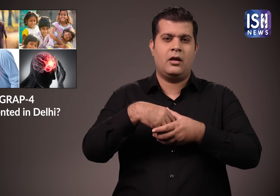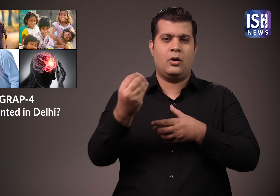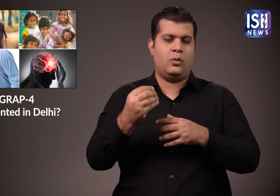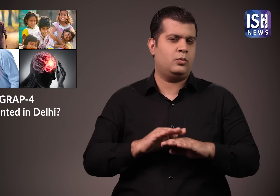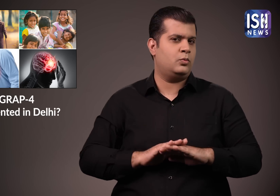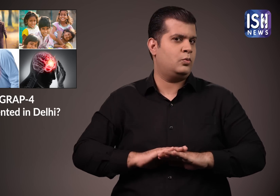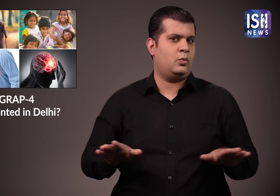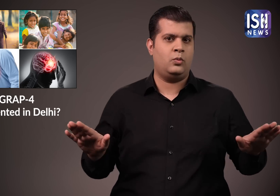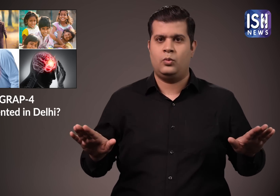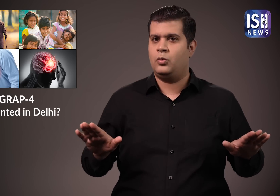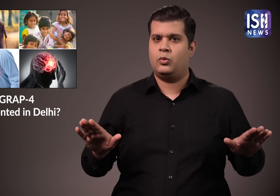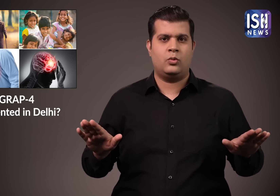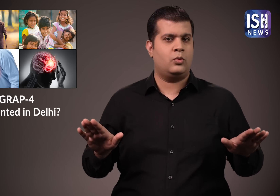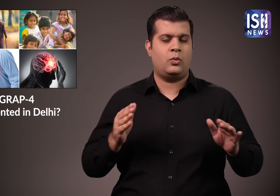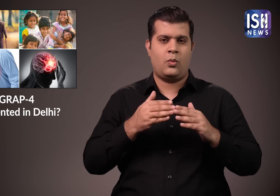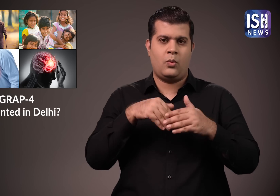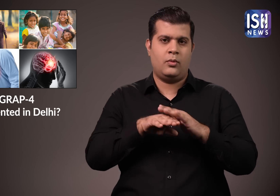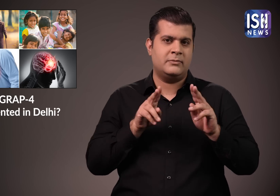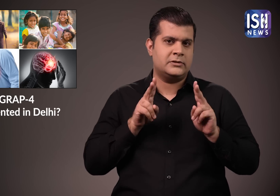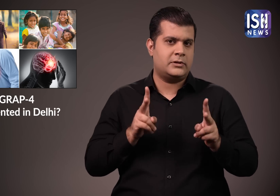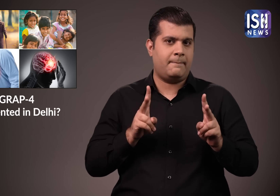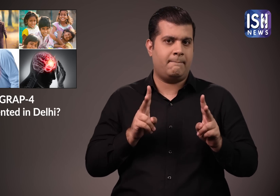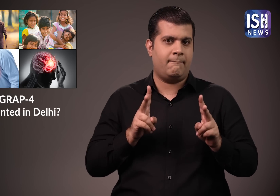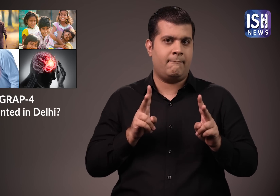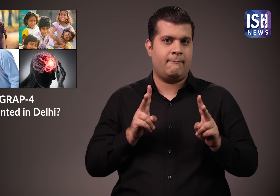to not go outside and stay indoors as much as possible.